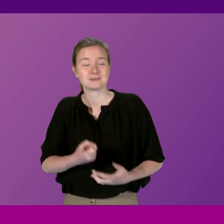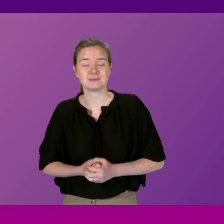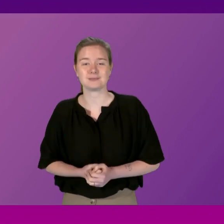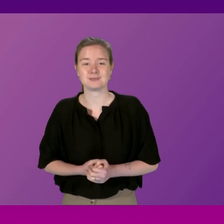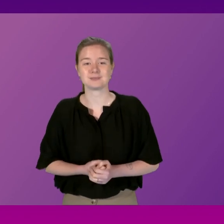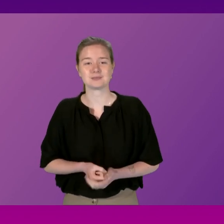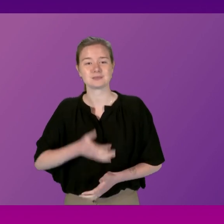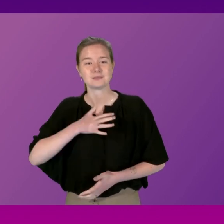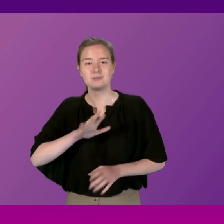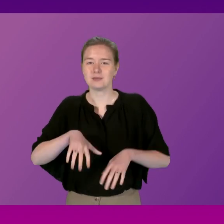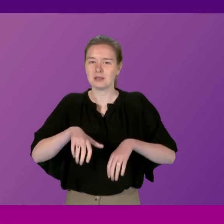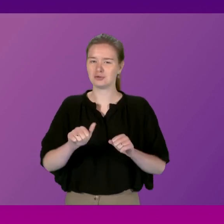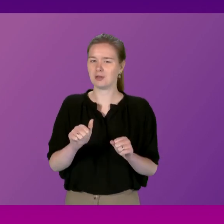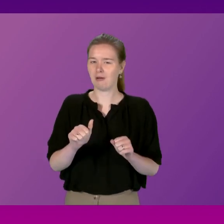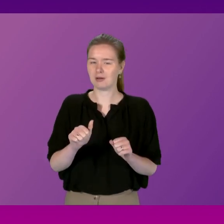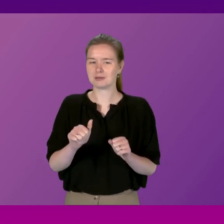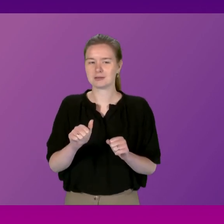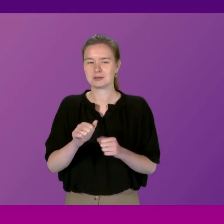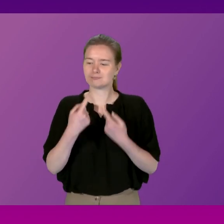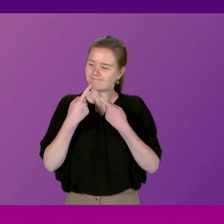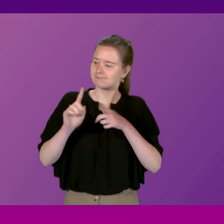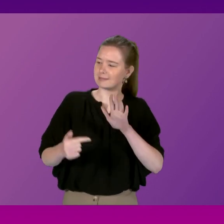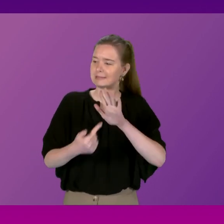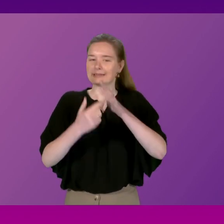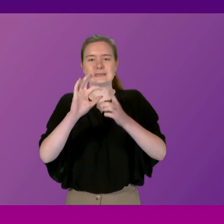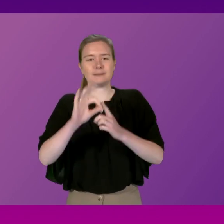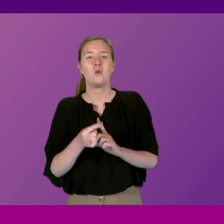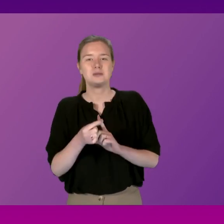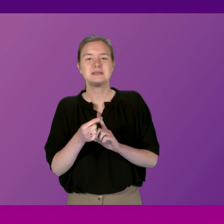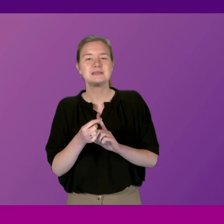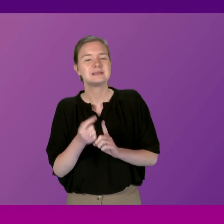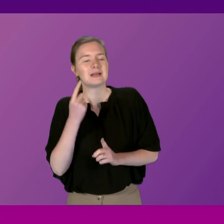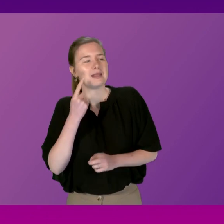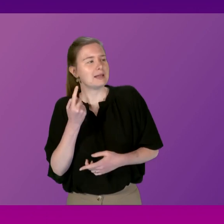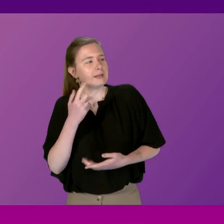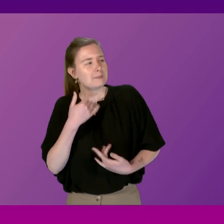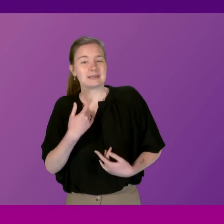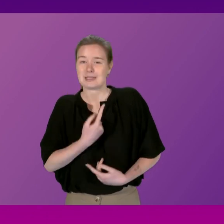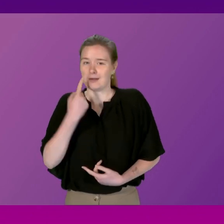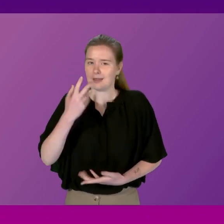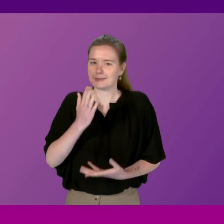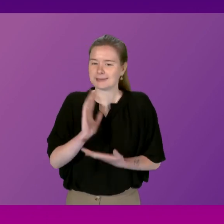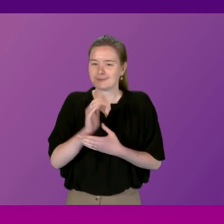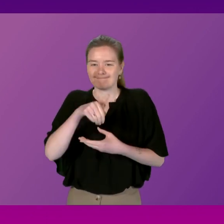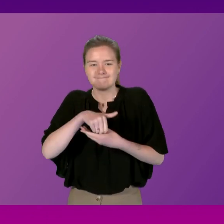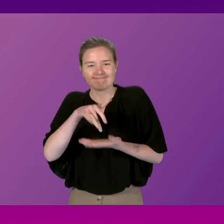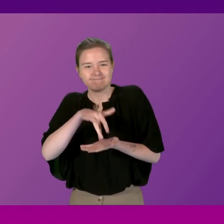I want to start by making a key point, which I think is the source of everything else that